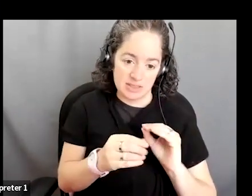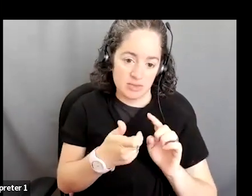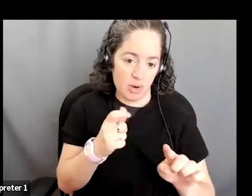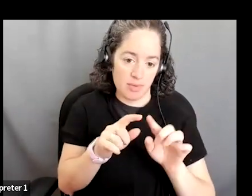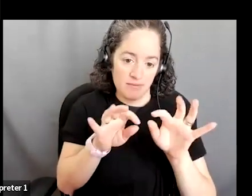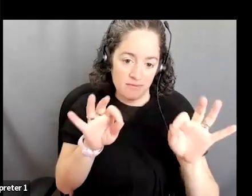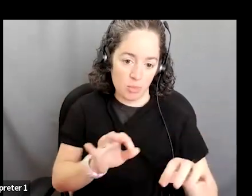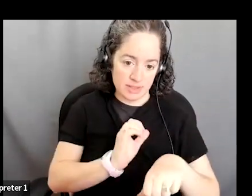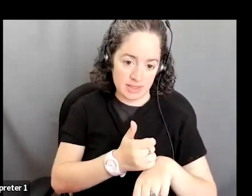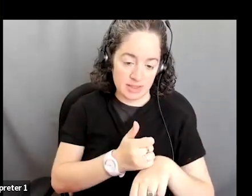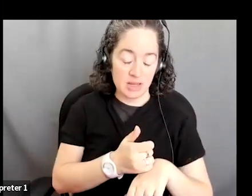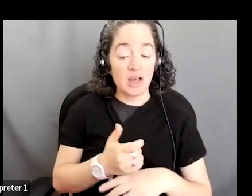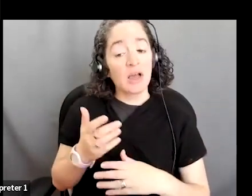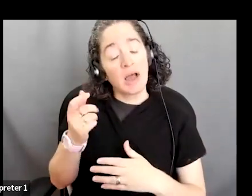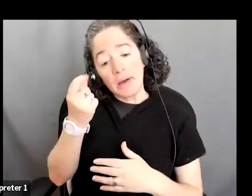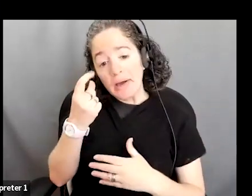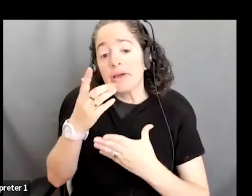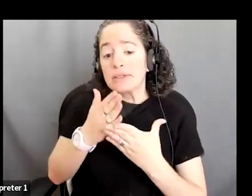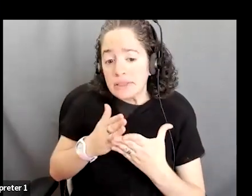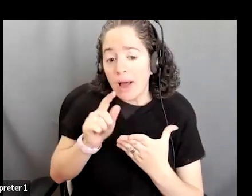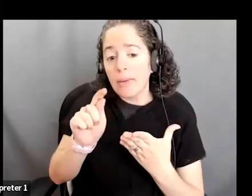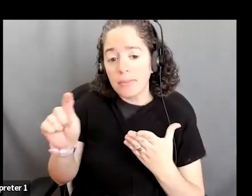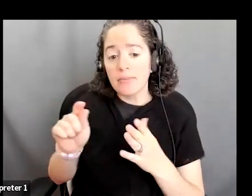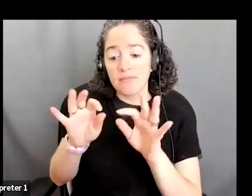do have the ability to add ARIA,